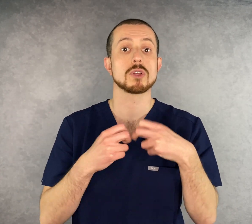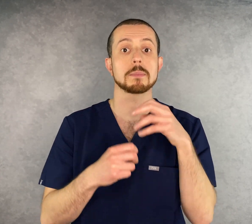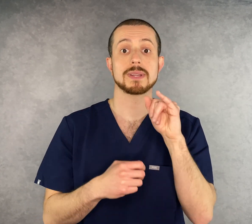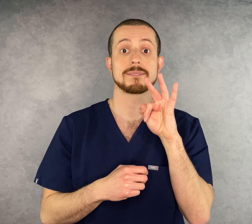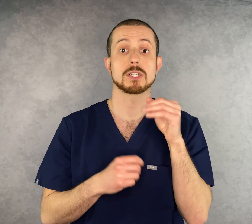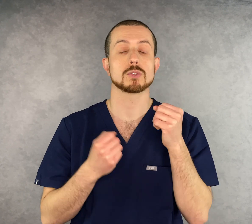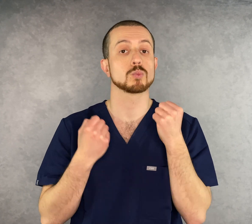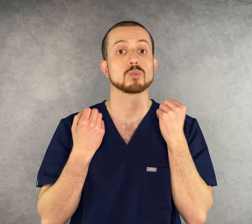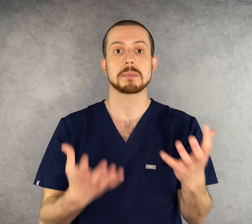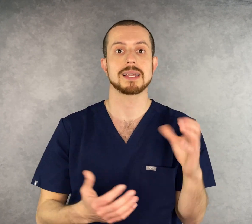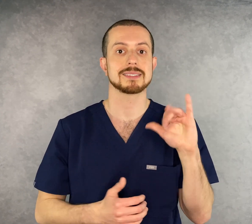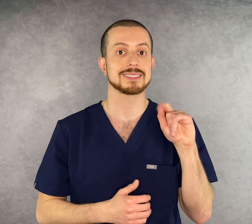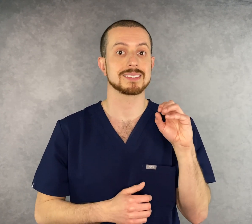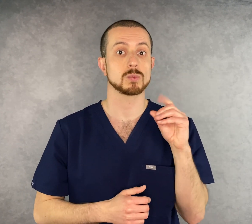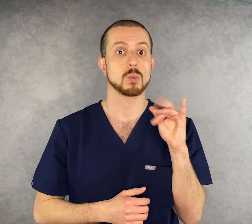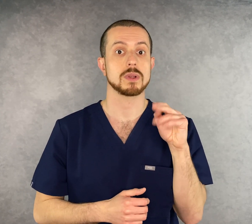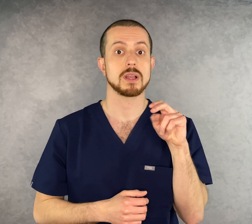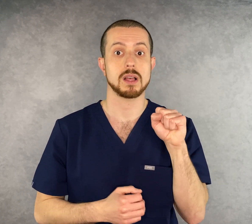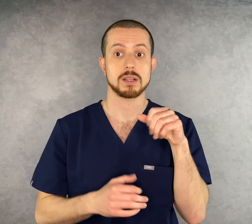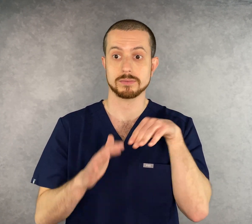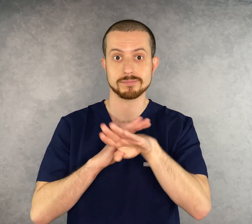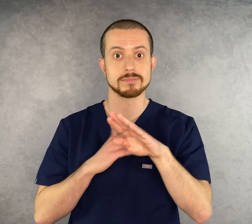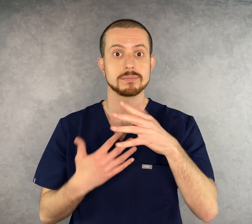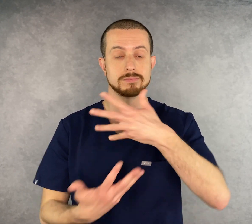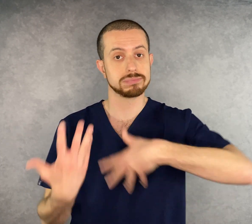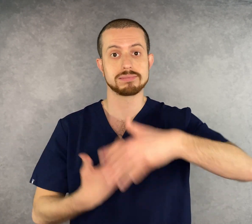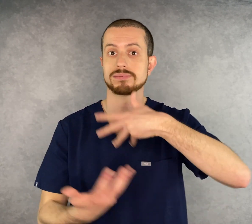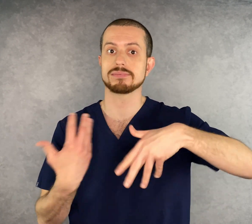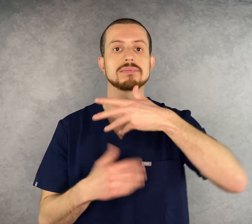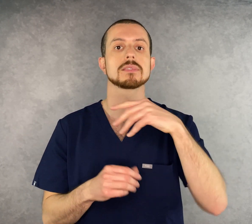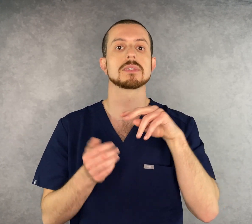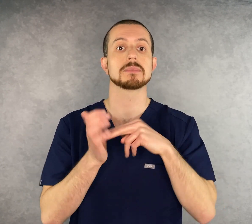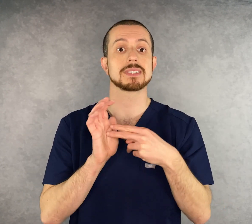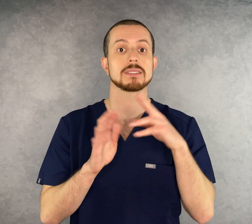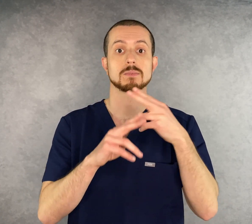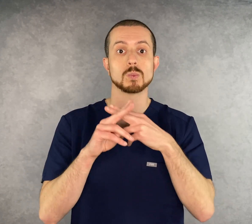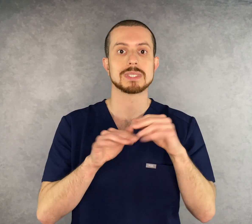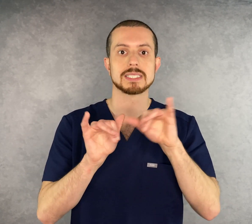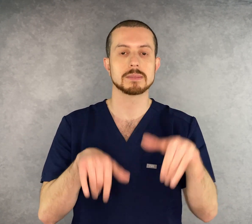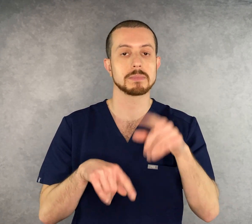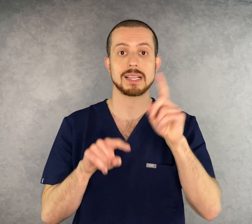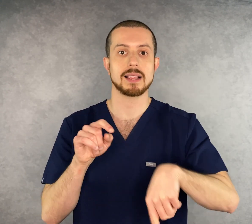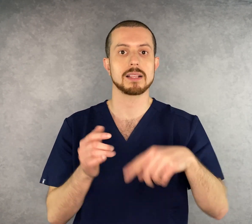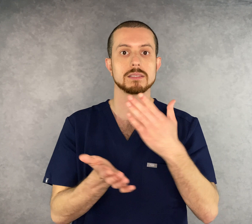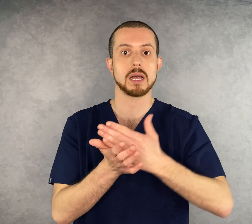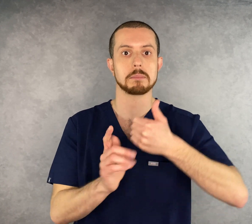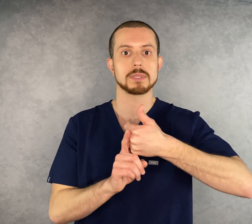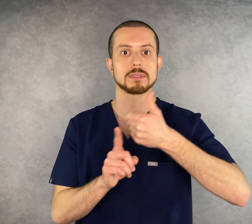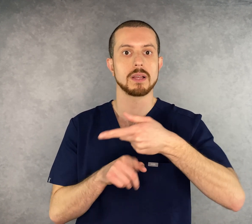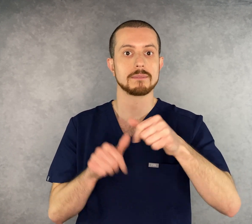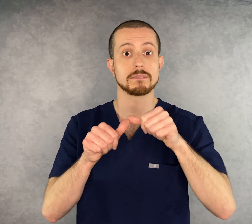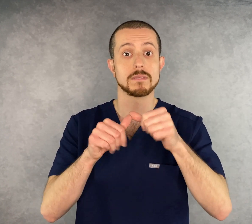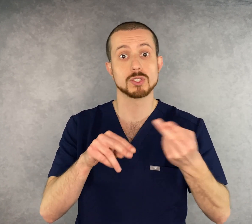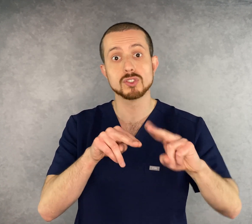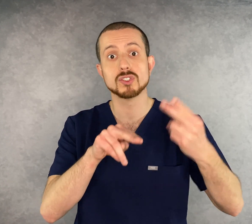It becomes a problem if too many cytokines are released, then your immune system will be unable to stop itself and continues to escalate.